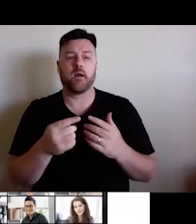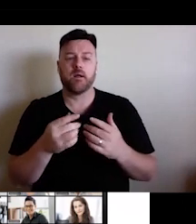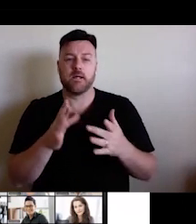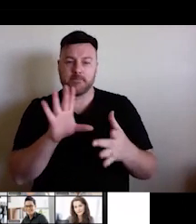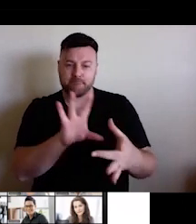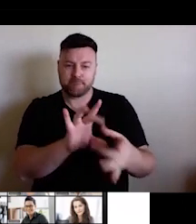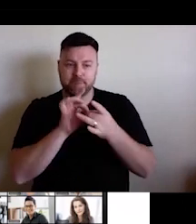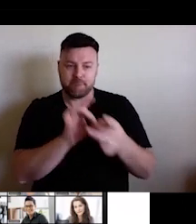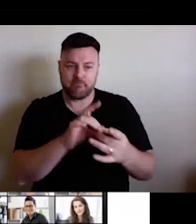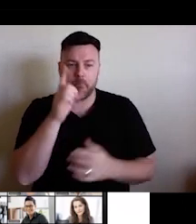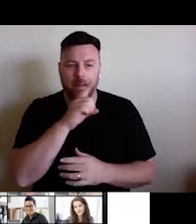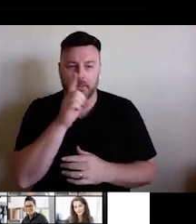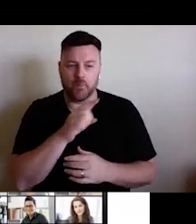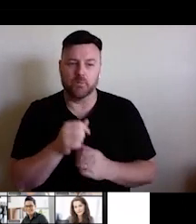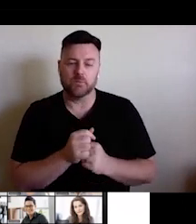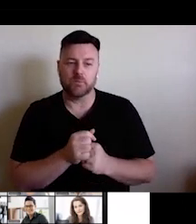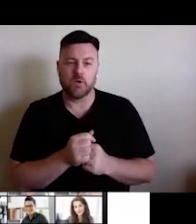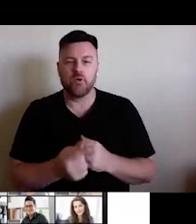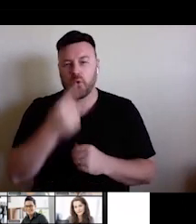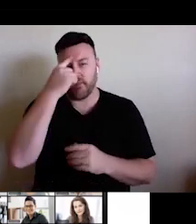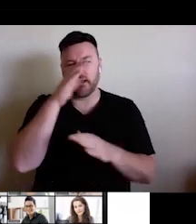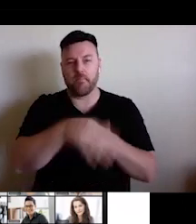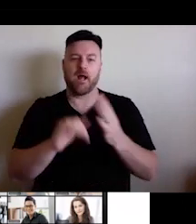your superfans again. Also, Twitch is changing. Because it's getting